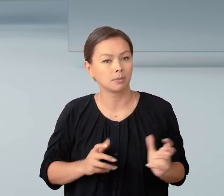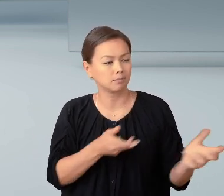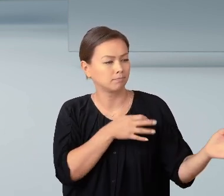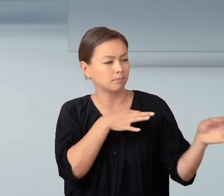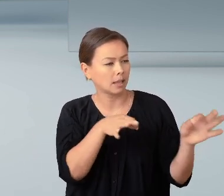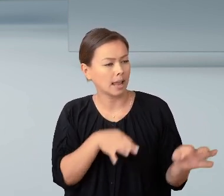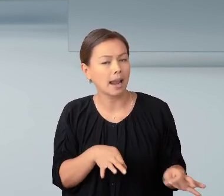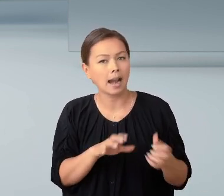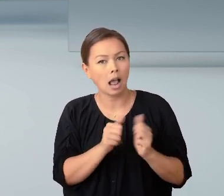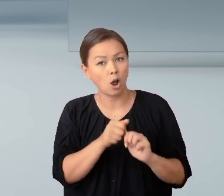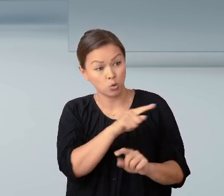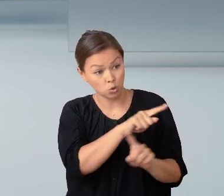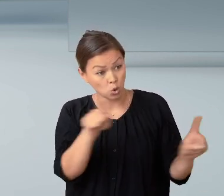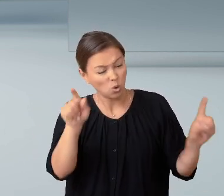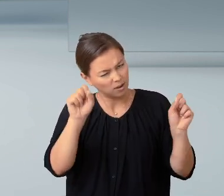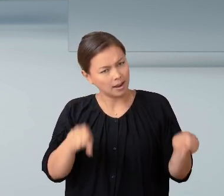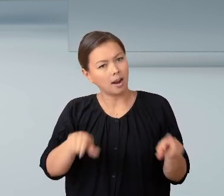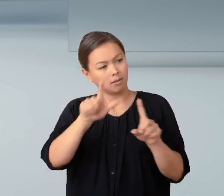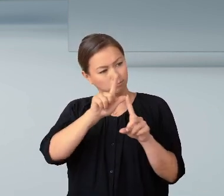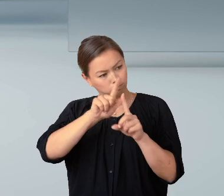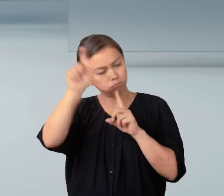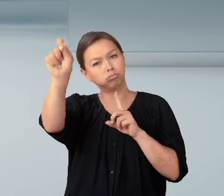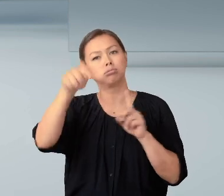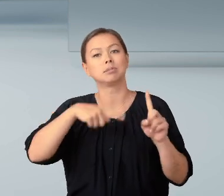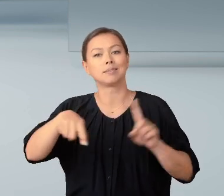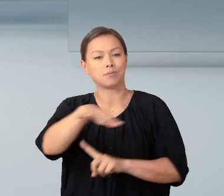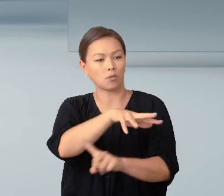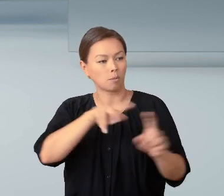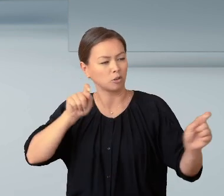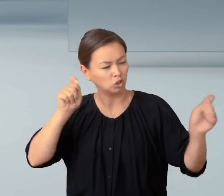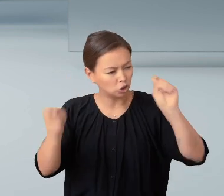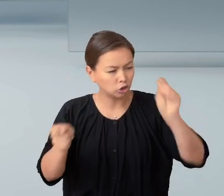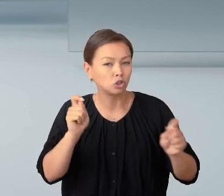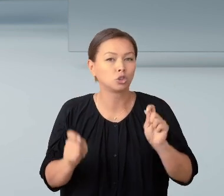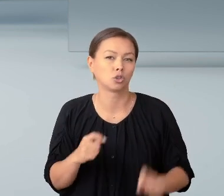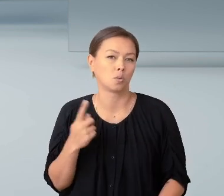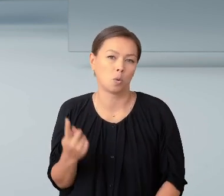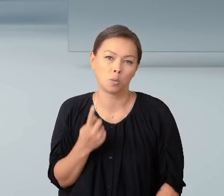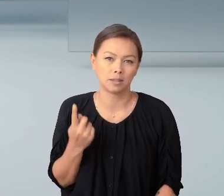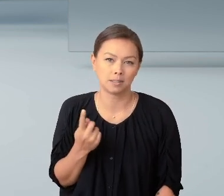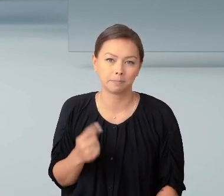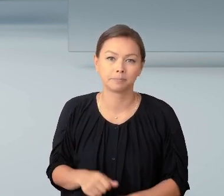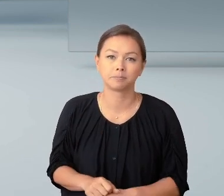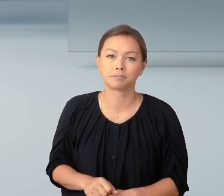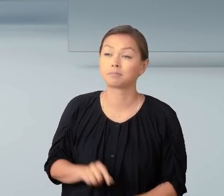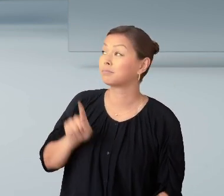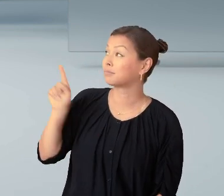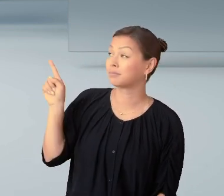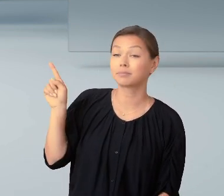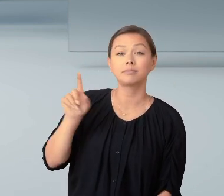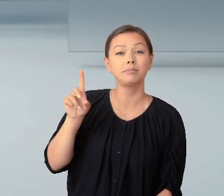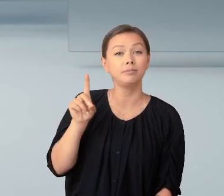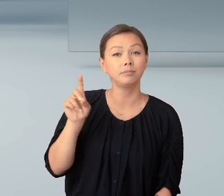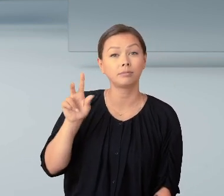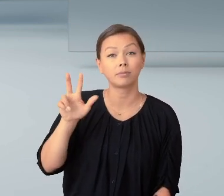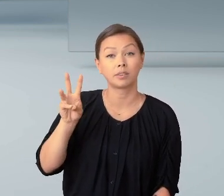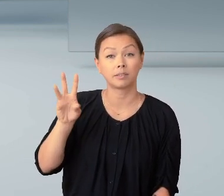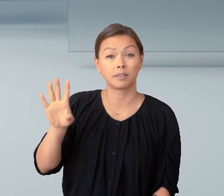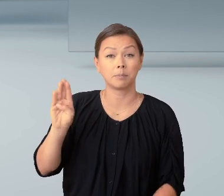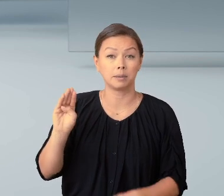thrive in a continually changing environment. Here's how Dynamics 365 Business Central helps you address the